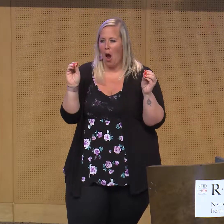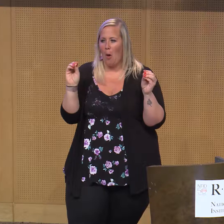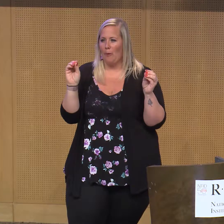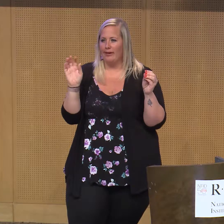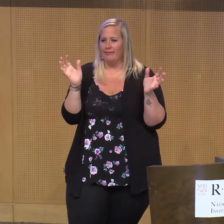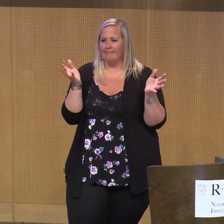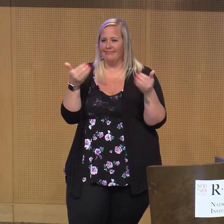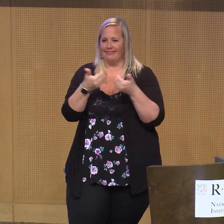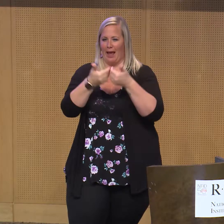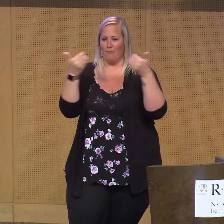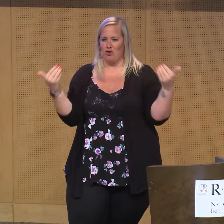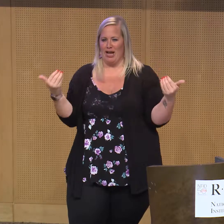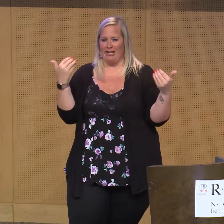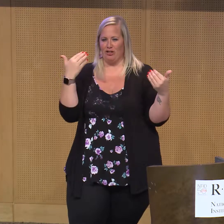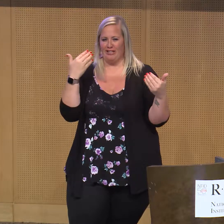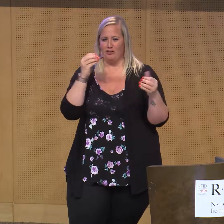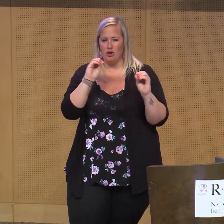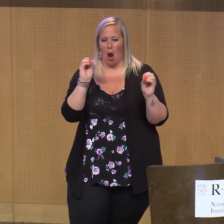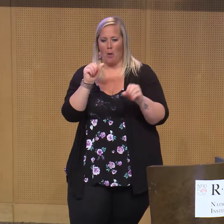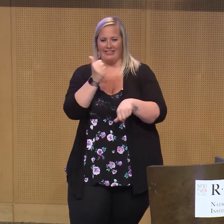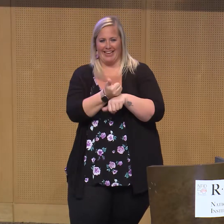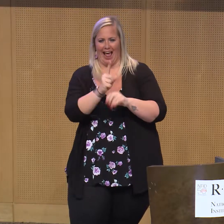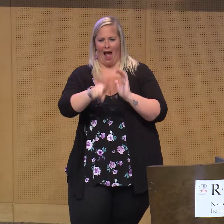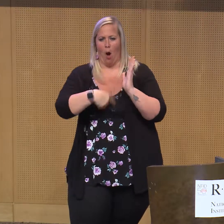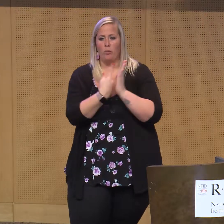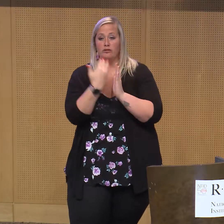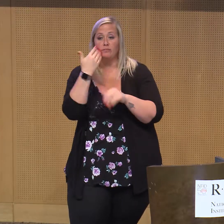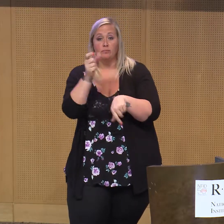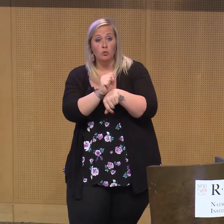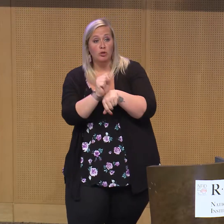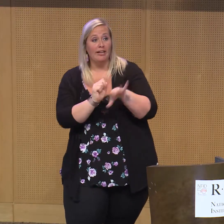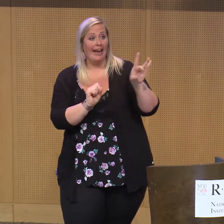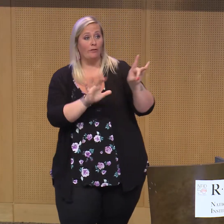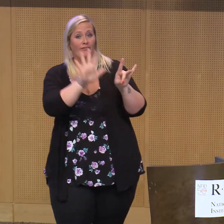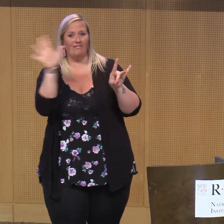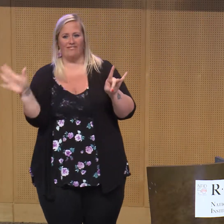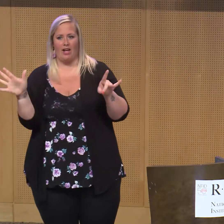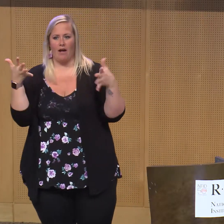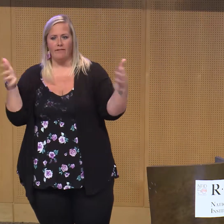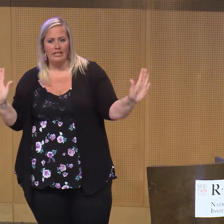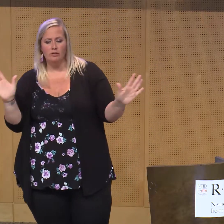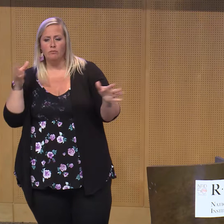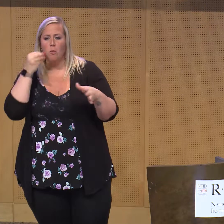you can be available 24/7. There's no separation of work/life balance, right?